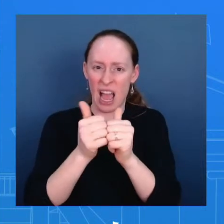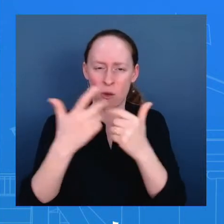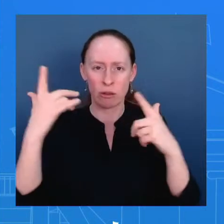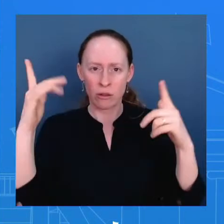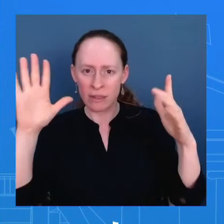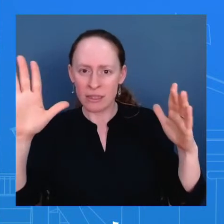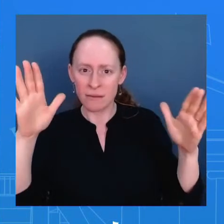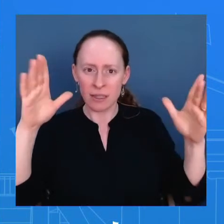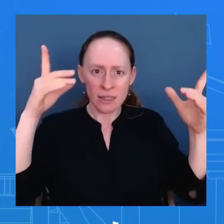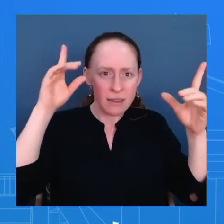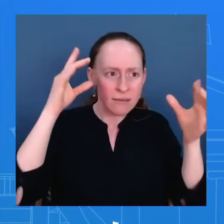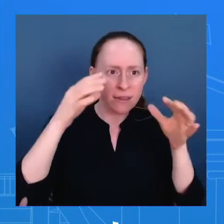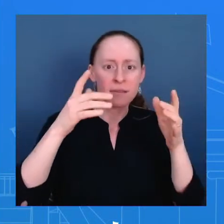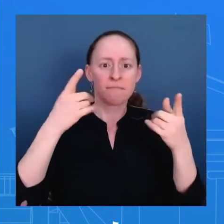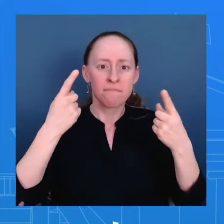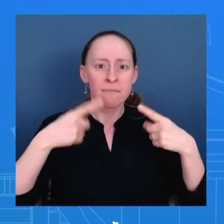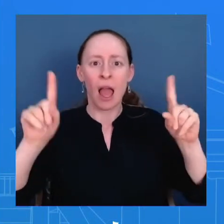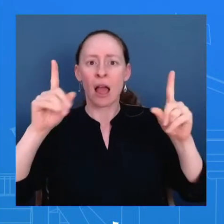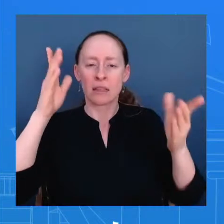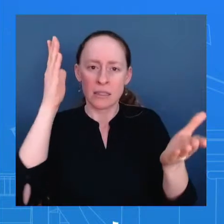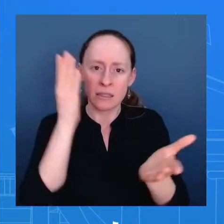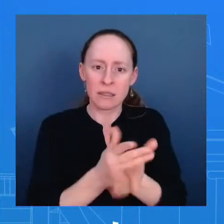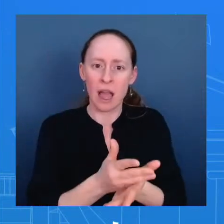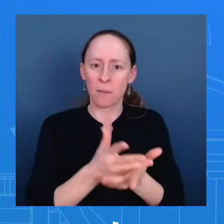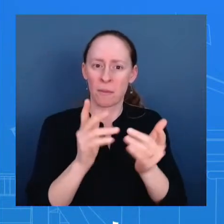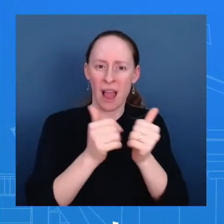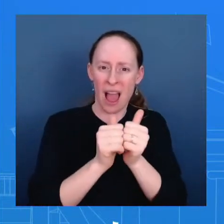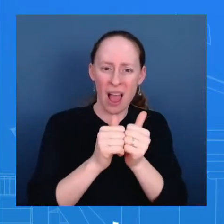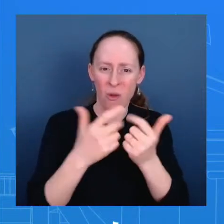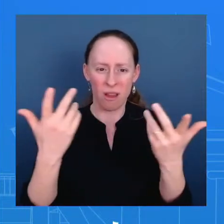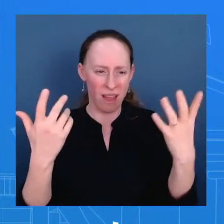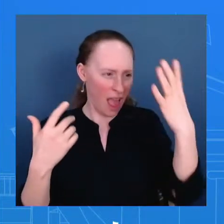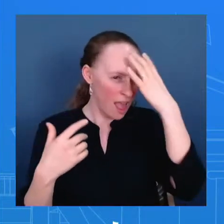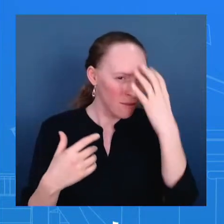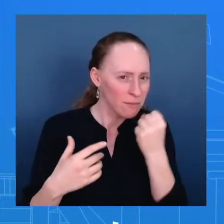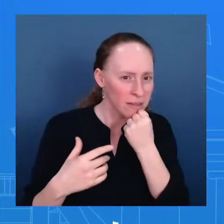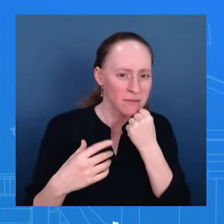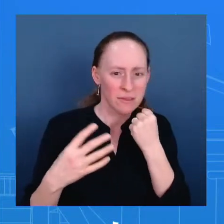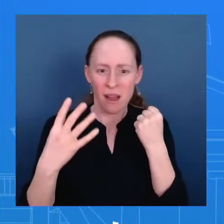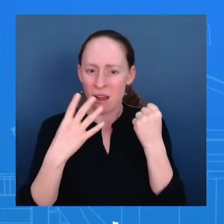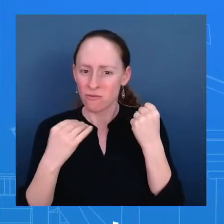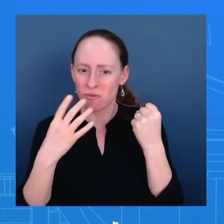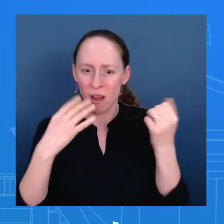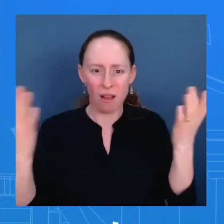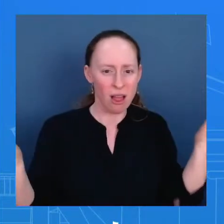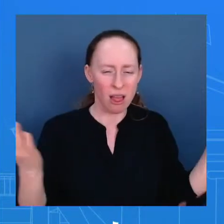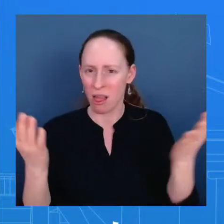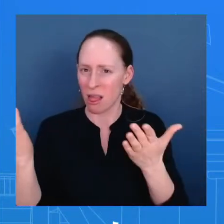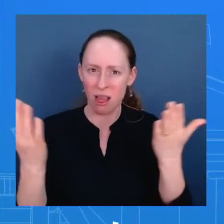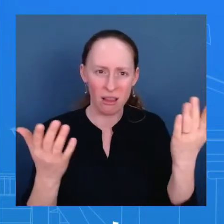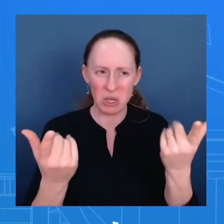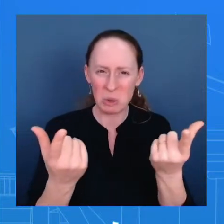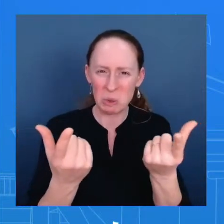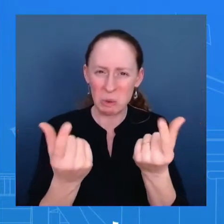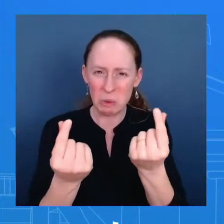Ms. Jean-Pierre: Look, we have to continue to be hopeful. This is a President that's optimistic, that's hopeful. We're going to continue to work around the clock to get this done.